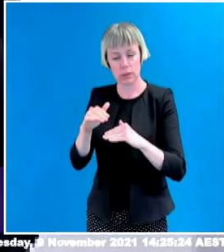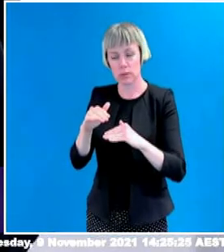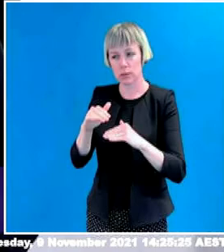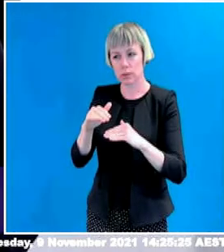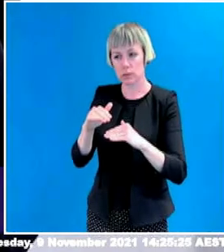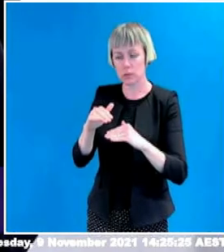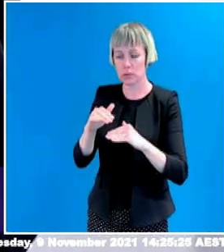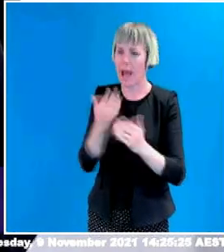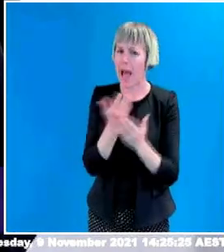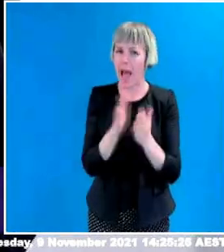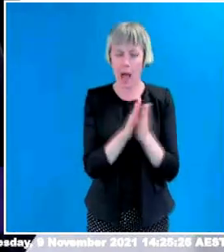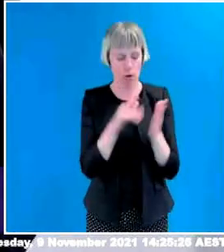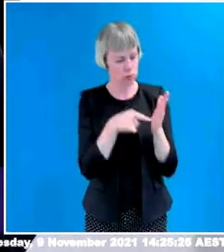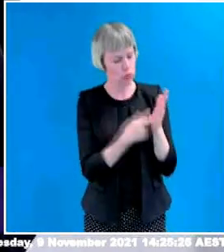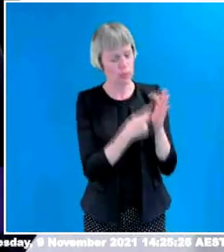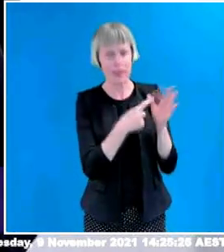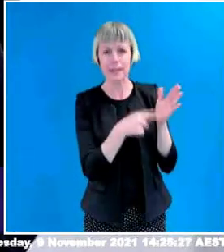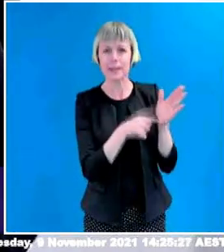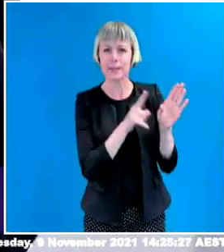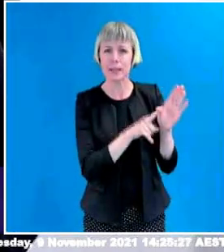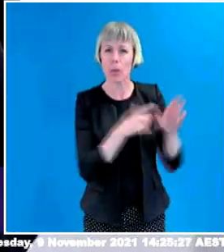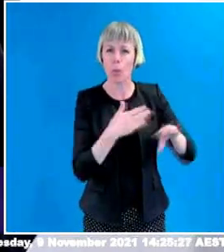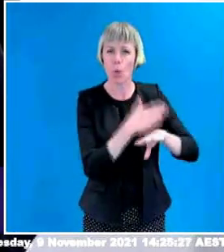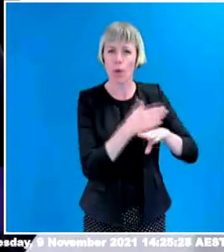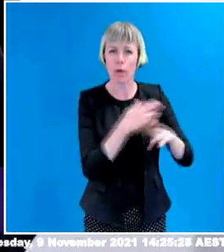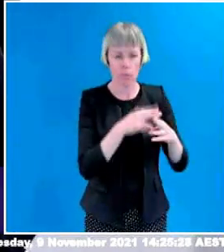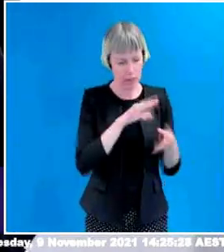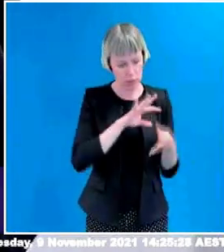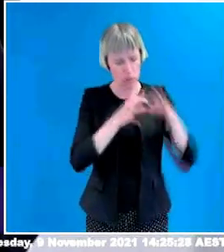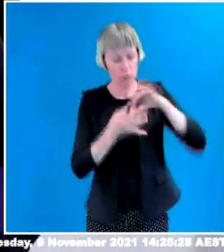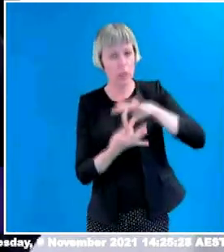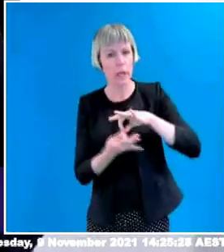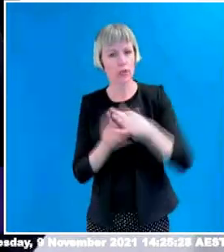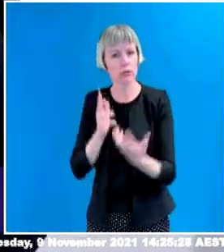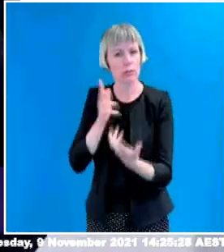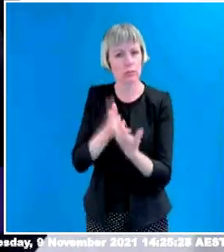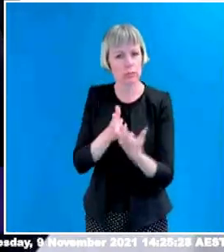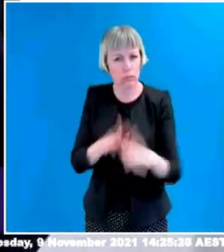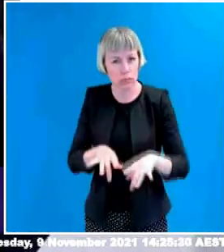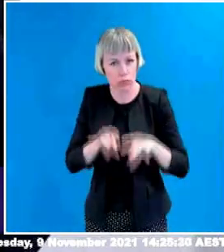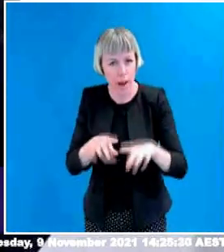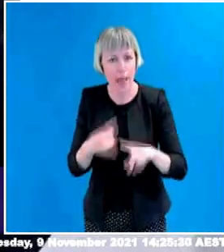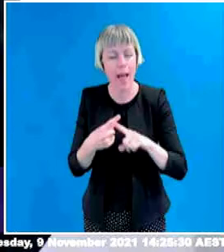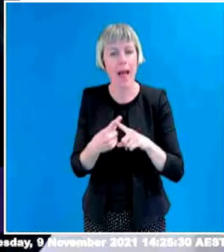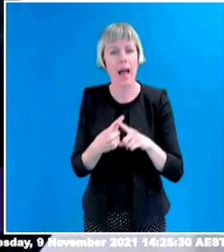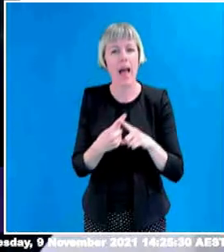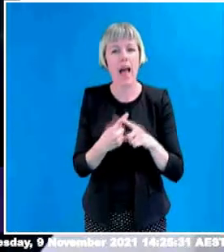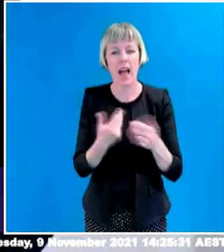treaty, both in terms of interpretation and stand-alone provisions that deal with limitations.